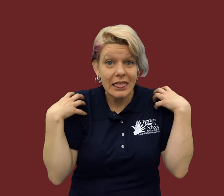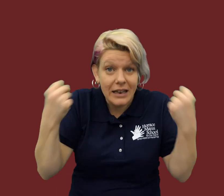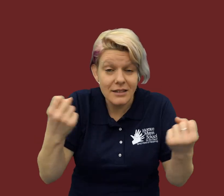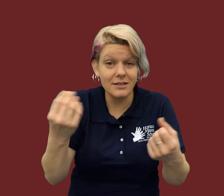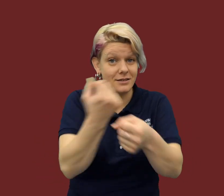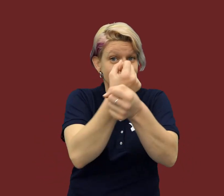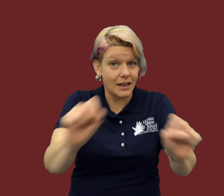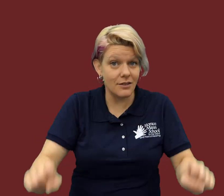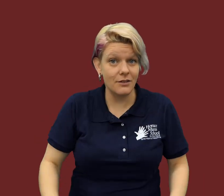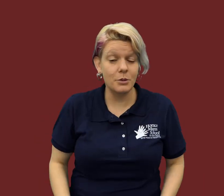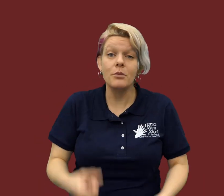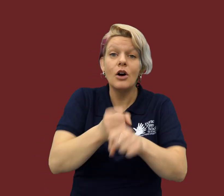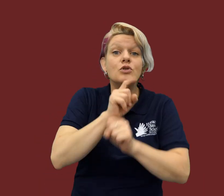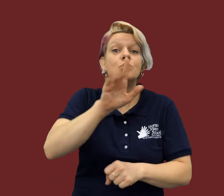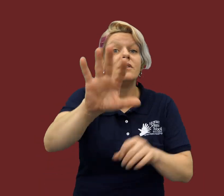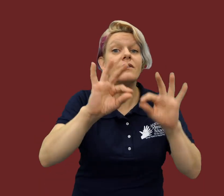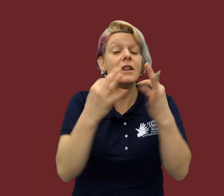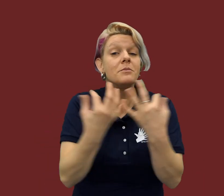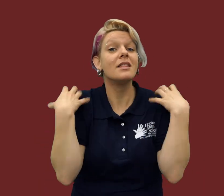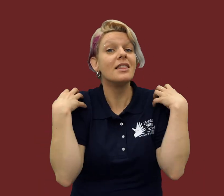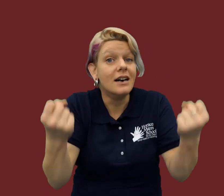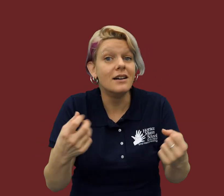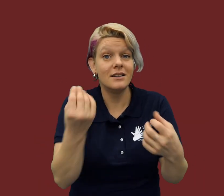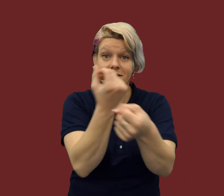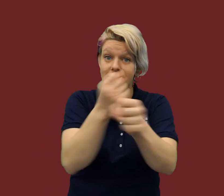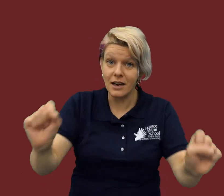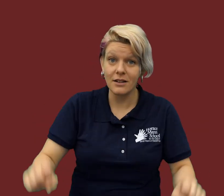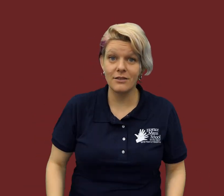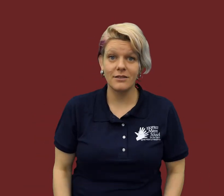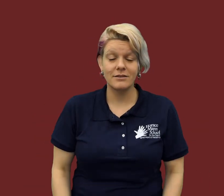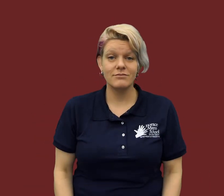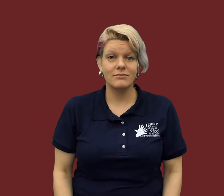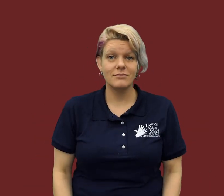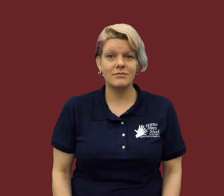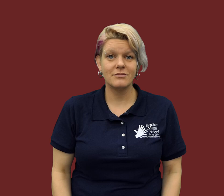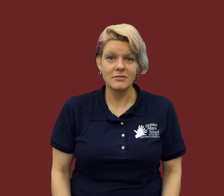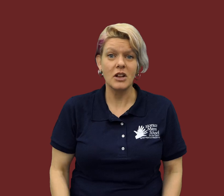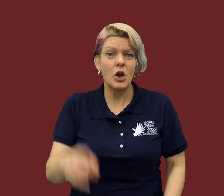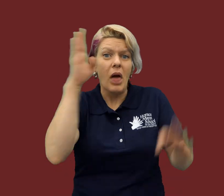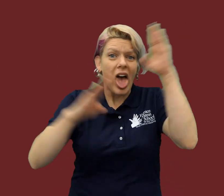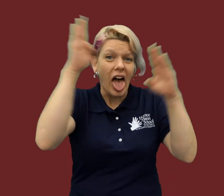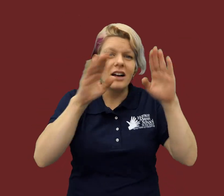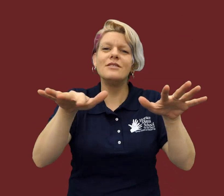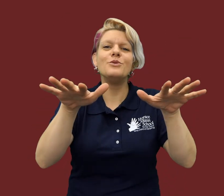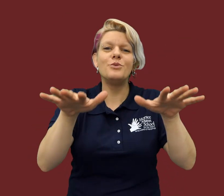safety. Keep you and your family healthy and safe. Please do not panic.